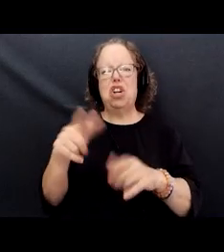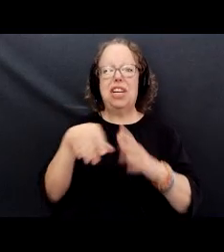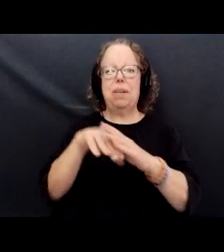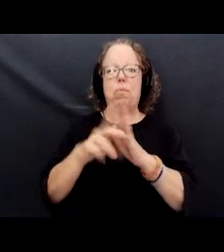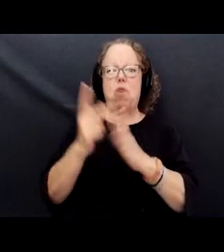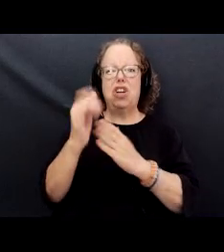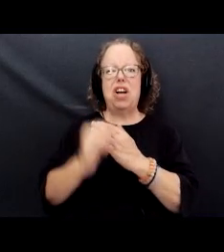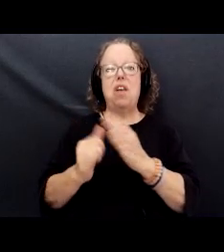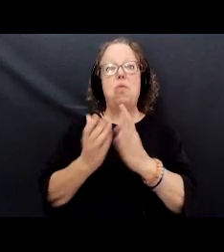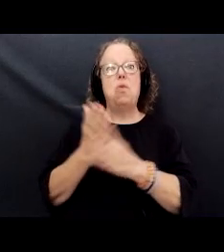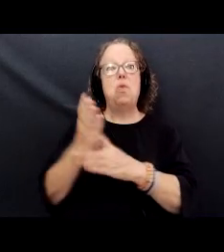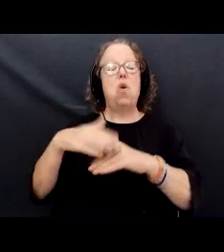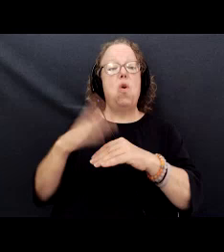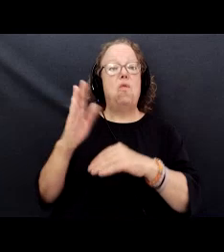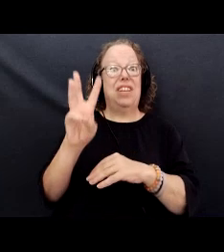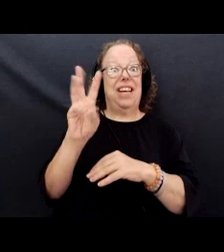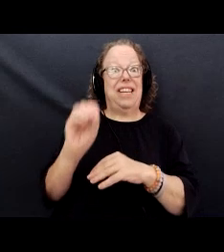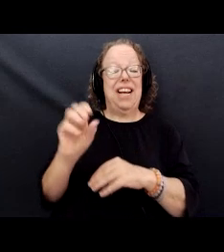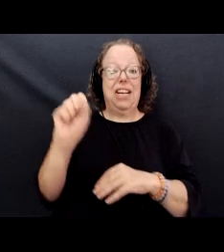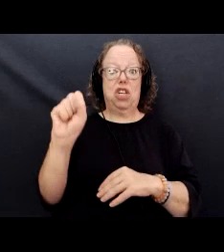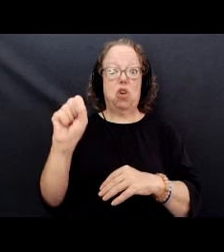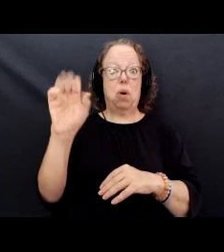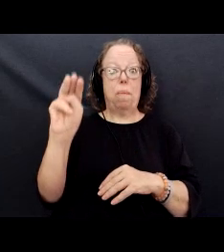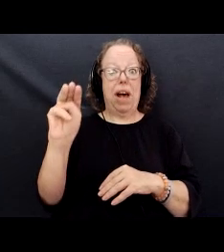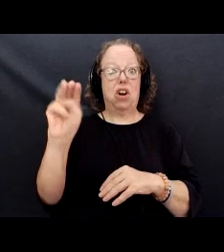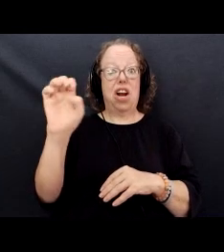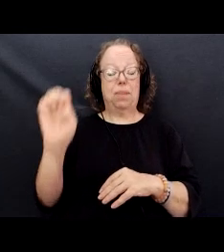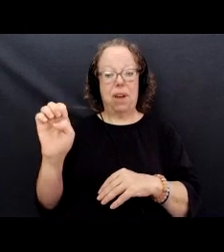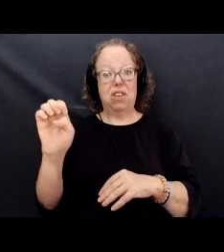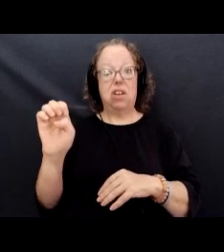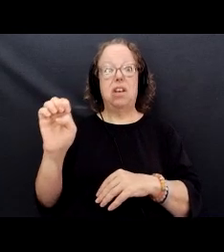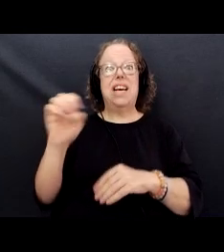over 60 subject matter experts embedded throughout the agency devoted to this